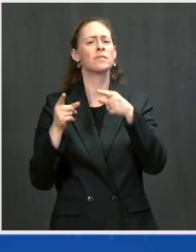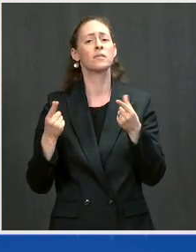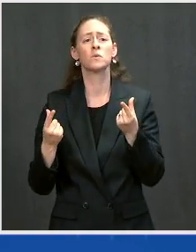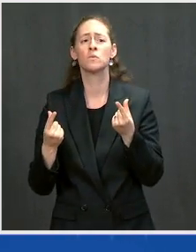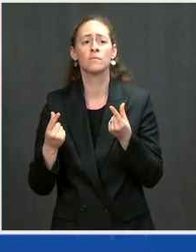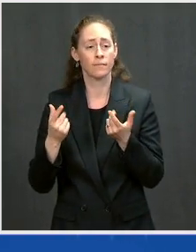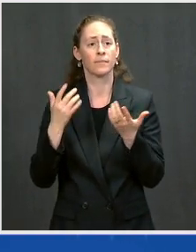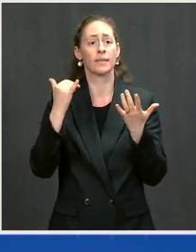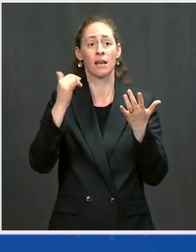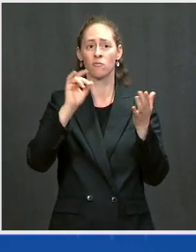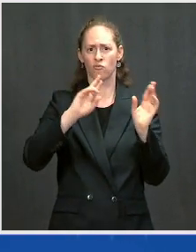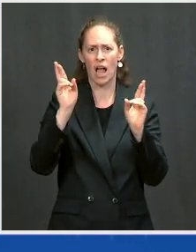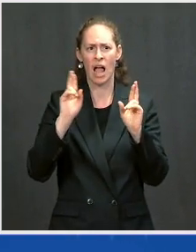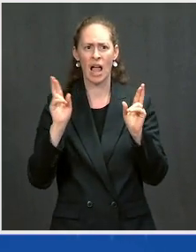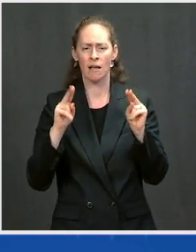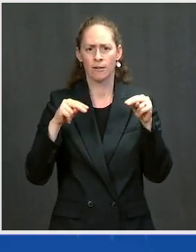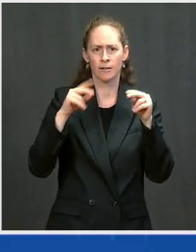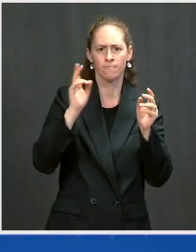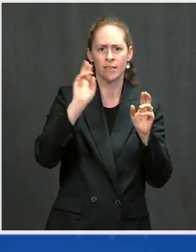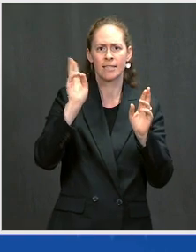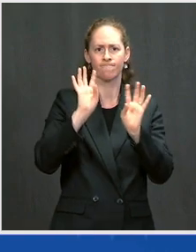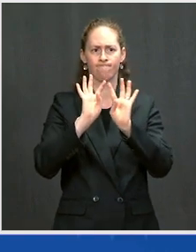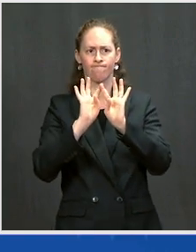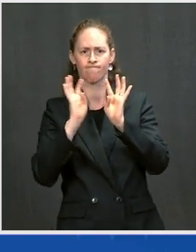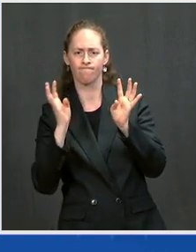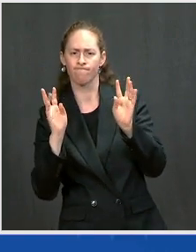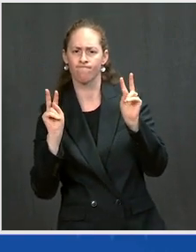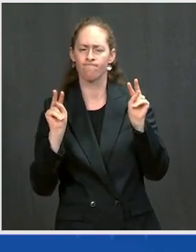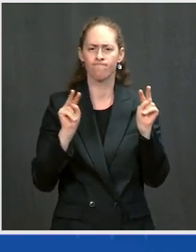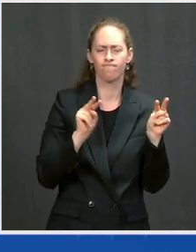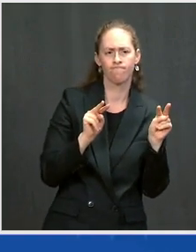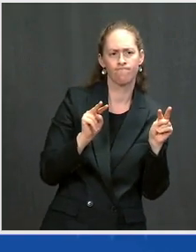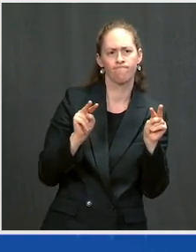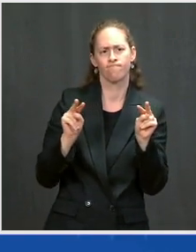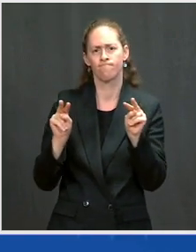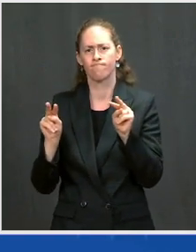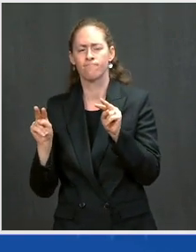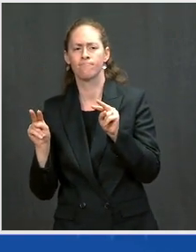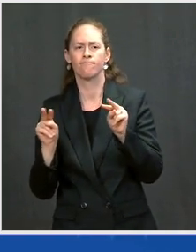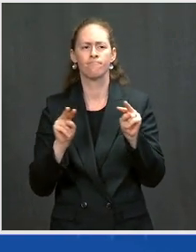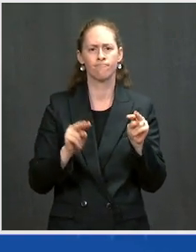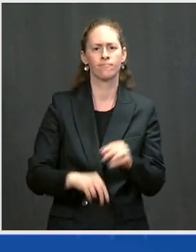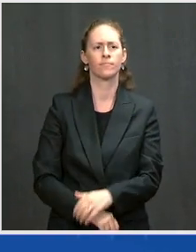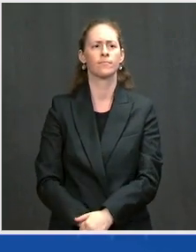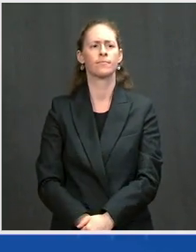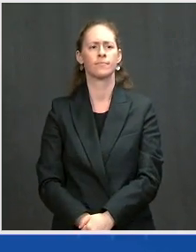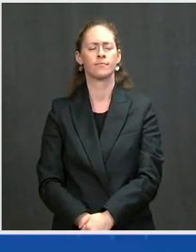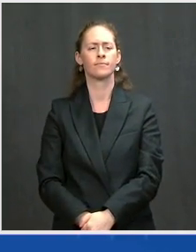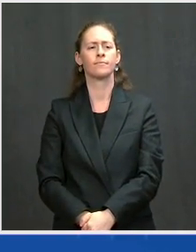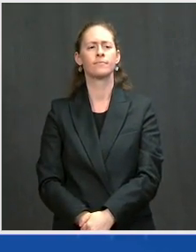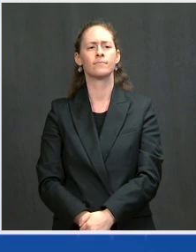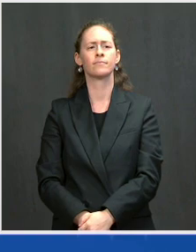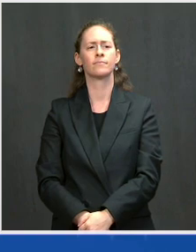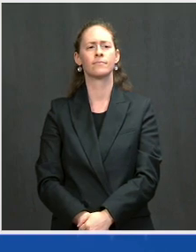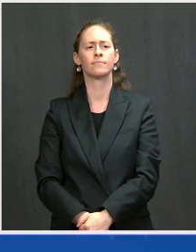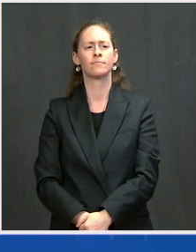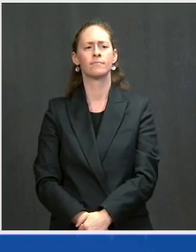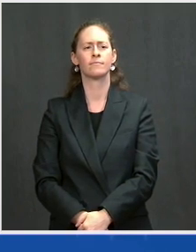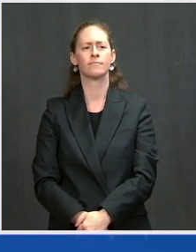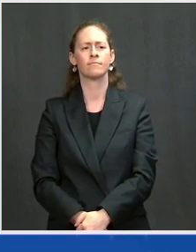To make their charge, they had to cross about a half a mile of frozen rice patties under fire. And when the enemy machine gunners slowed,